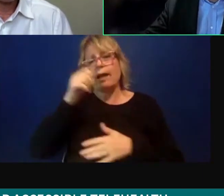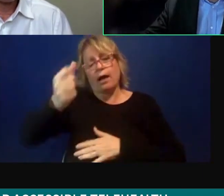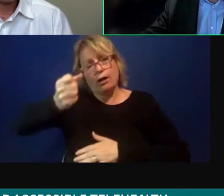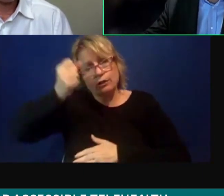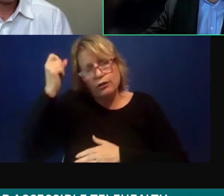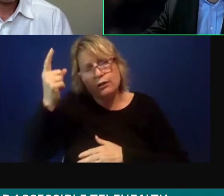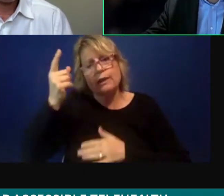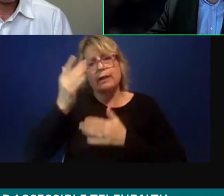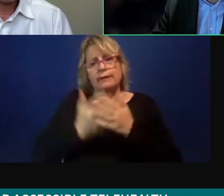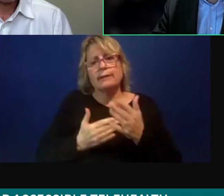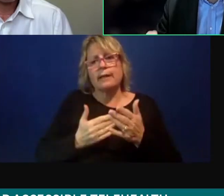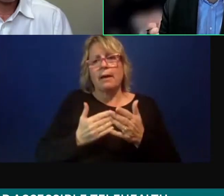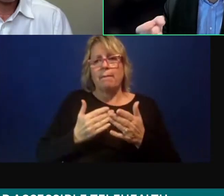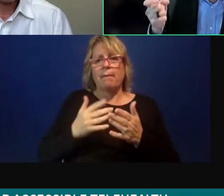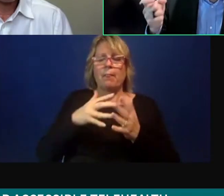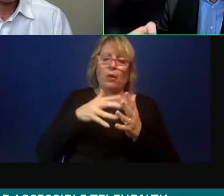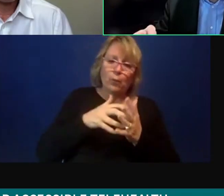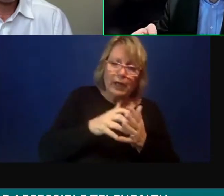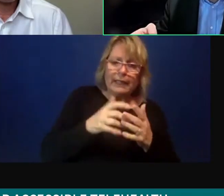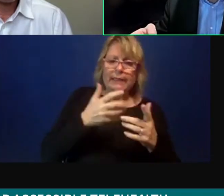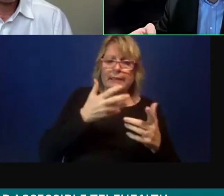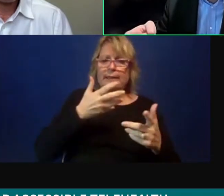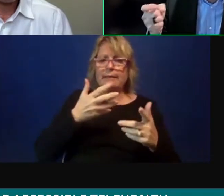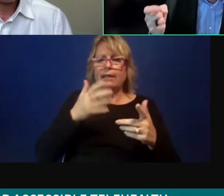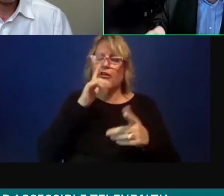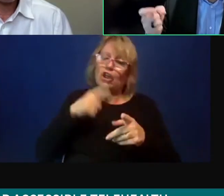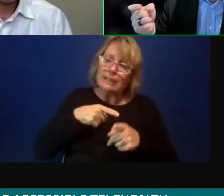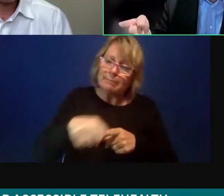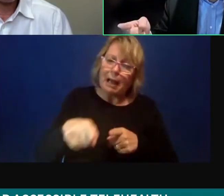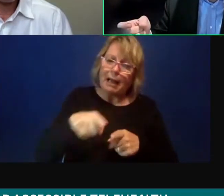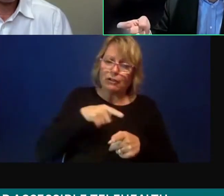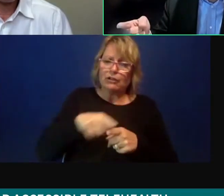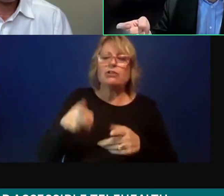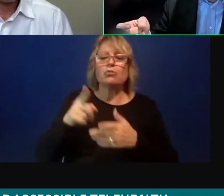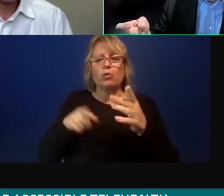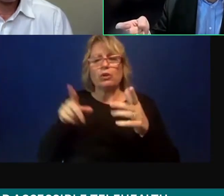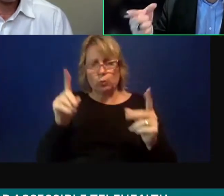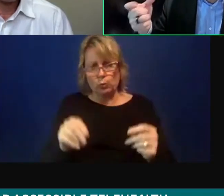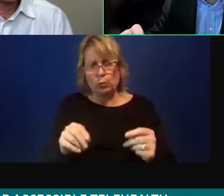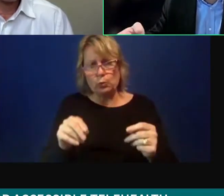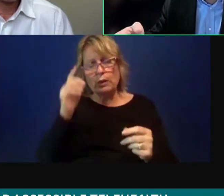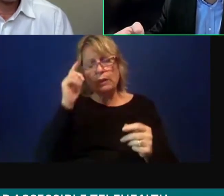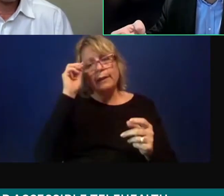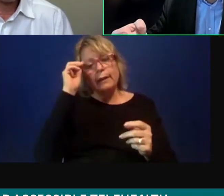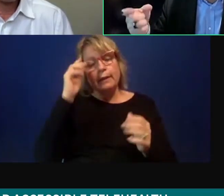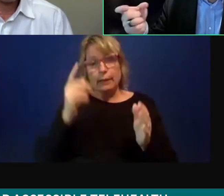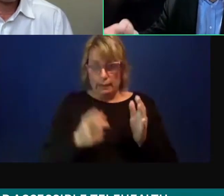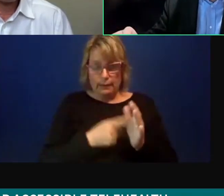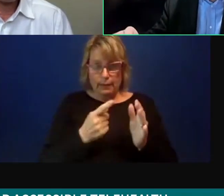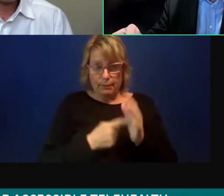uniqueness a little better. They're specialists in what they do. But sometime they hesitate,